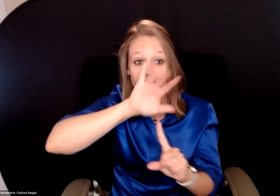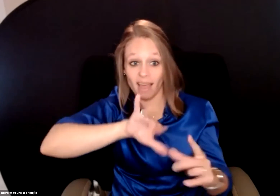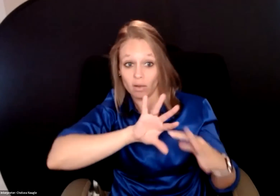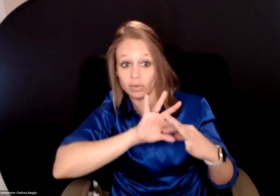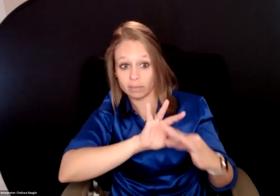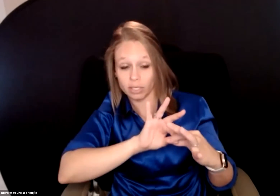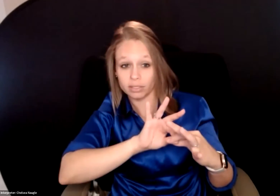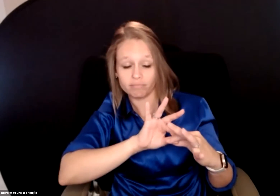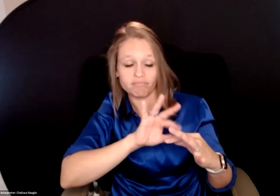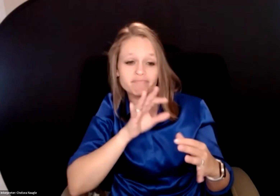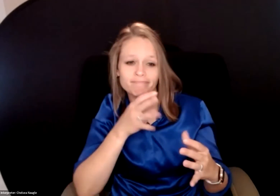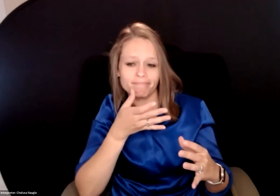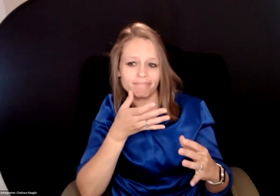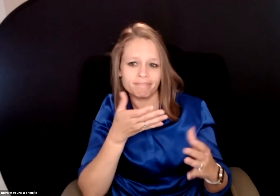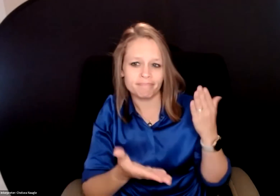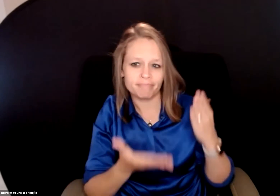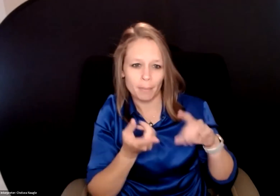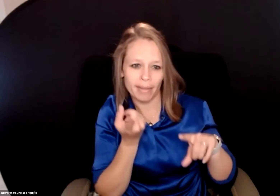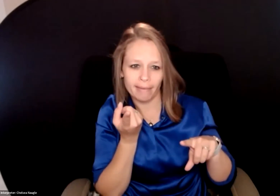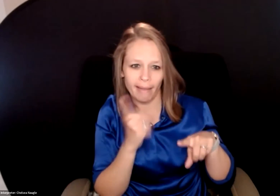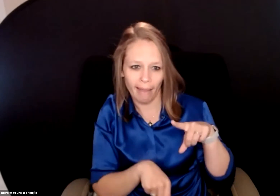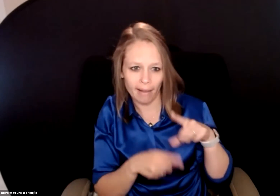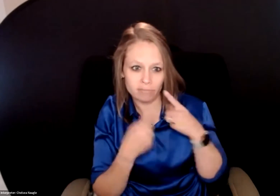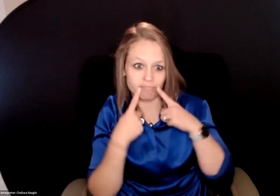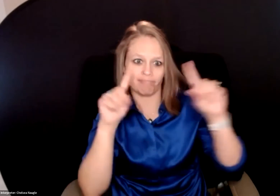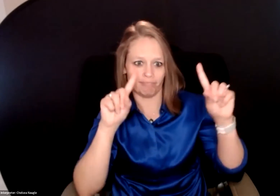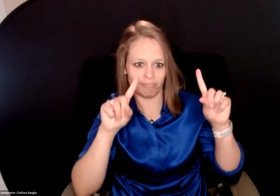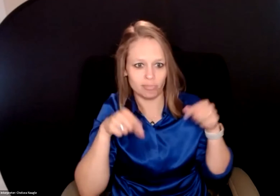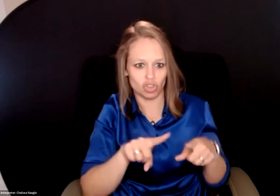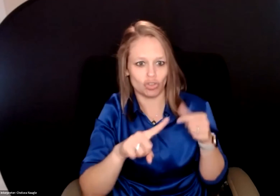may not be built completely in that first appointment.